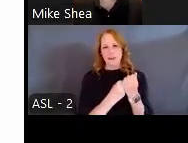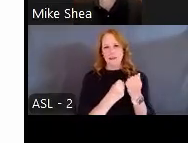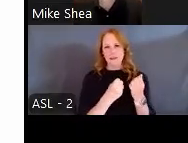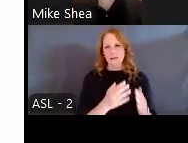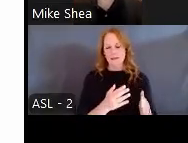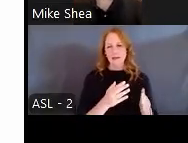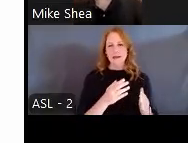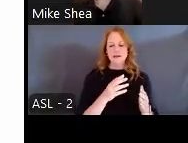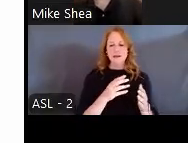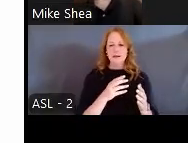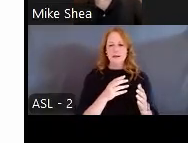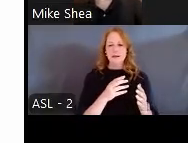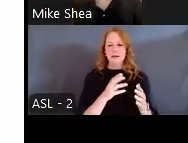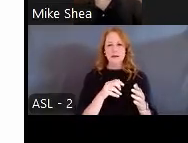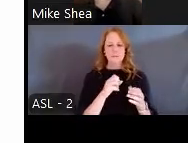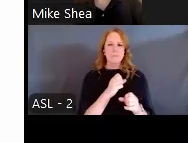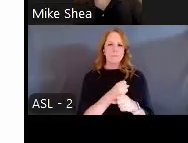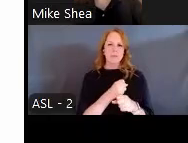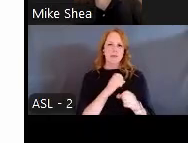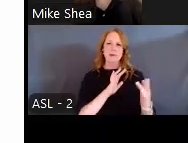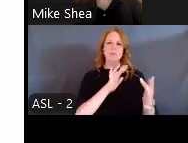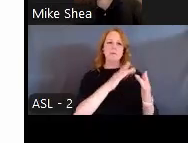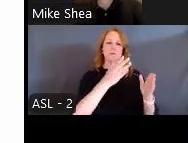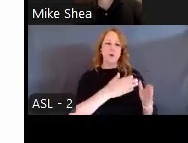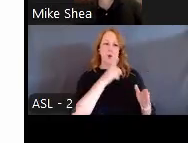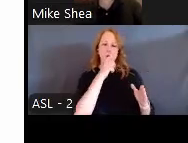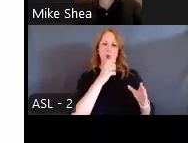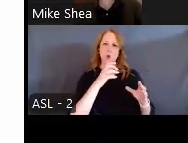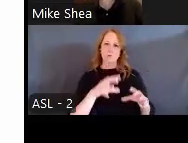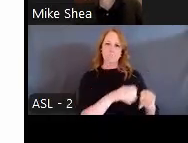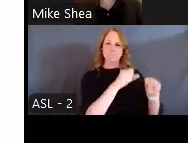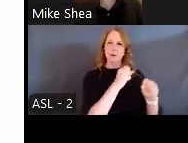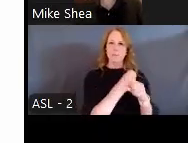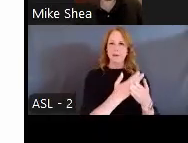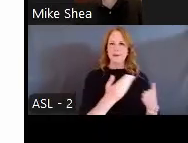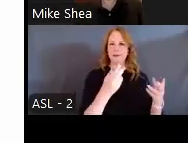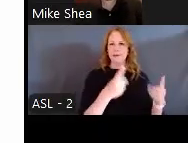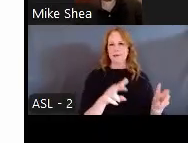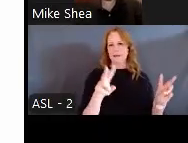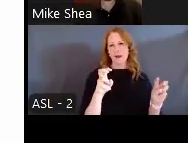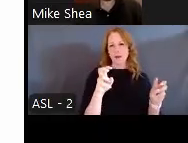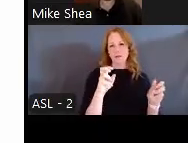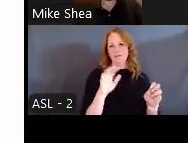makes the the point of contact that makes things happen and they are everywhere. And so when you're